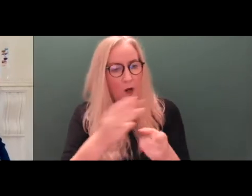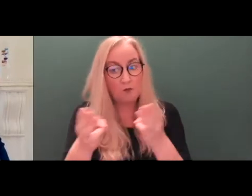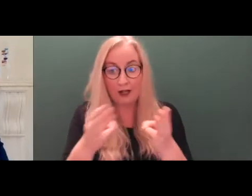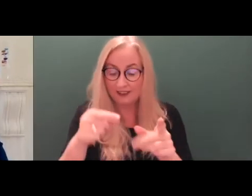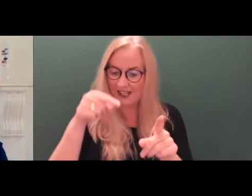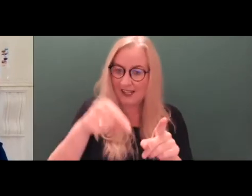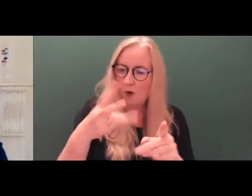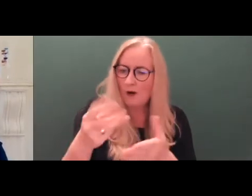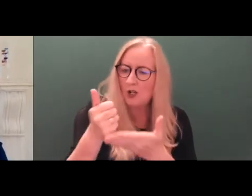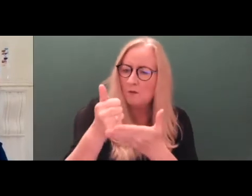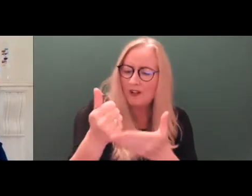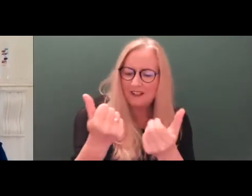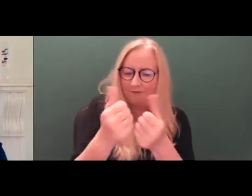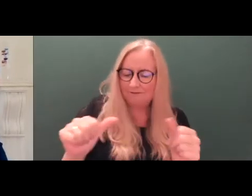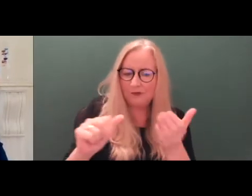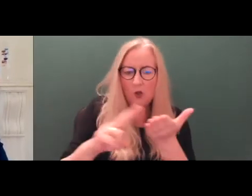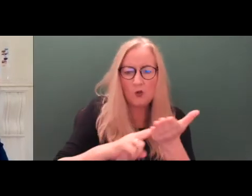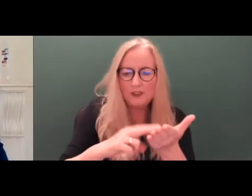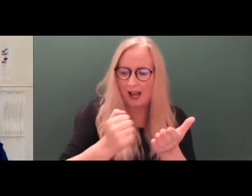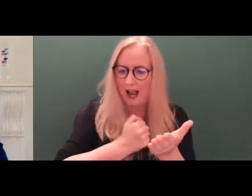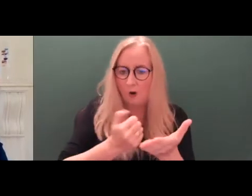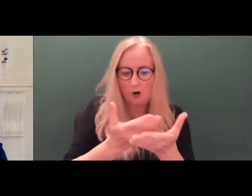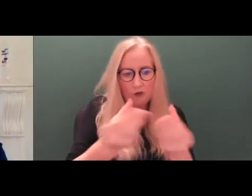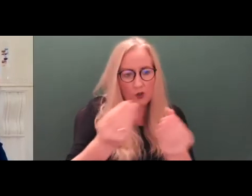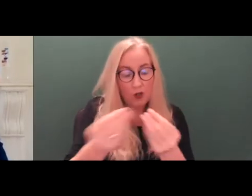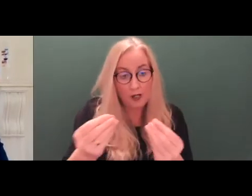the effective use of resources to achieve the convention's goals.